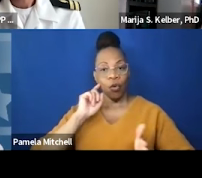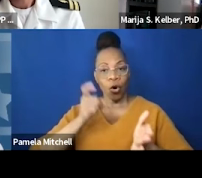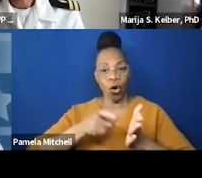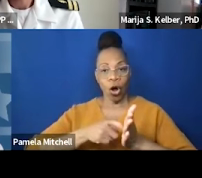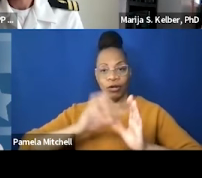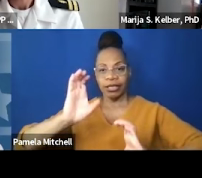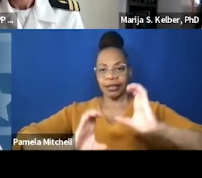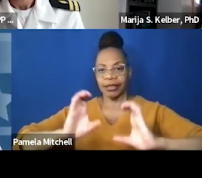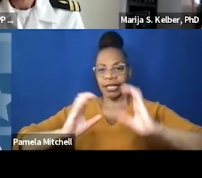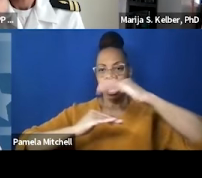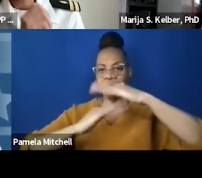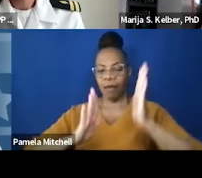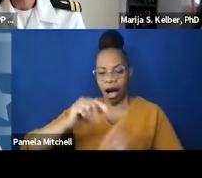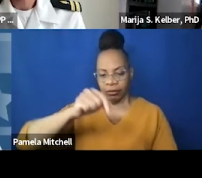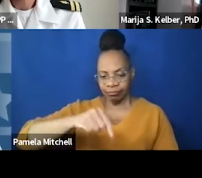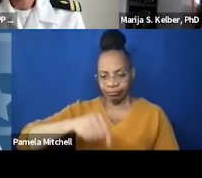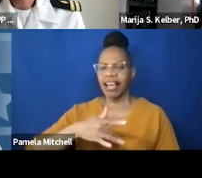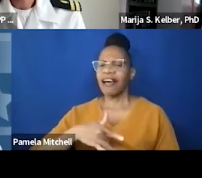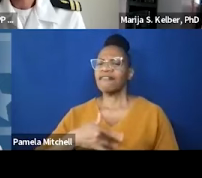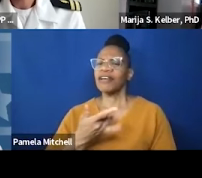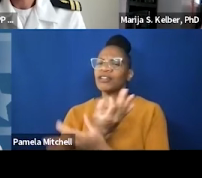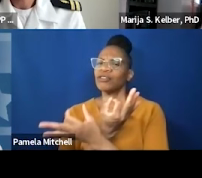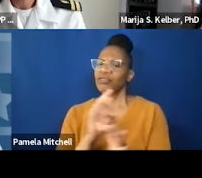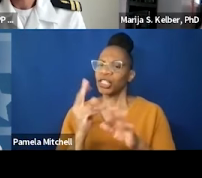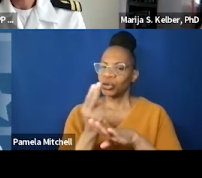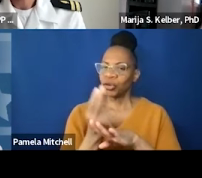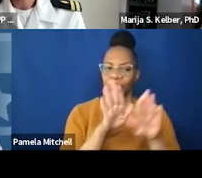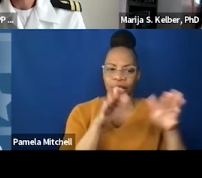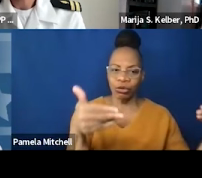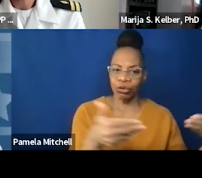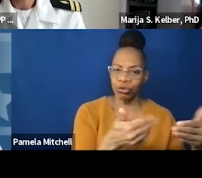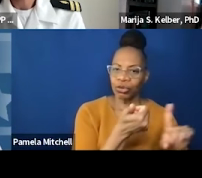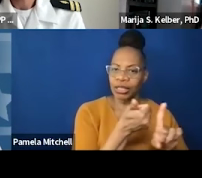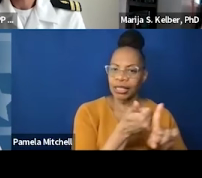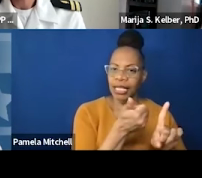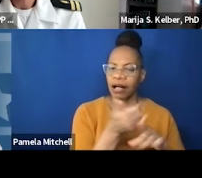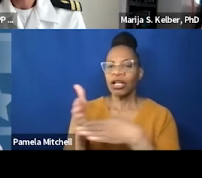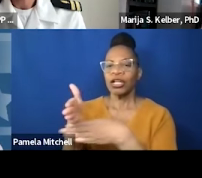so please feel free to use the chat box to introduce yourself, to share where you're joining from.